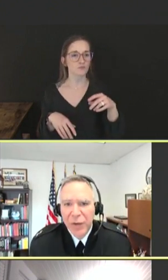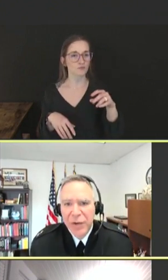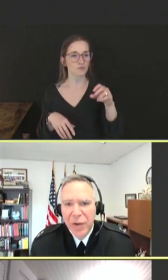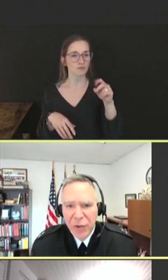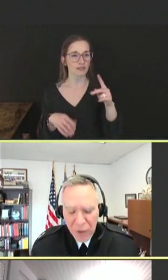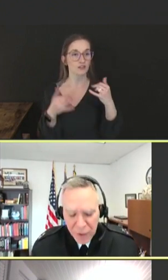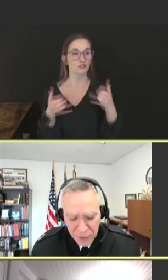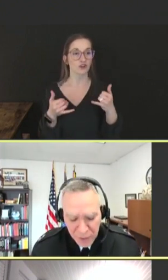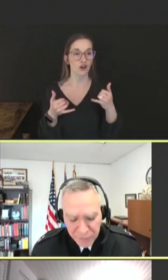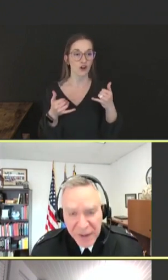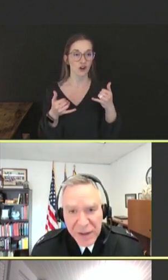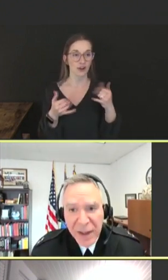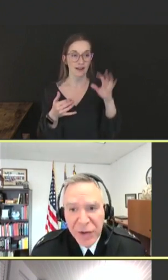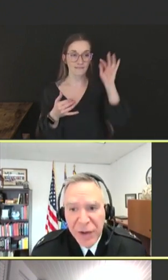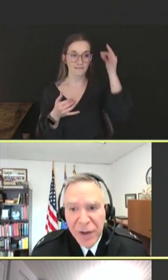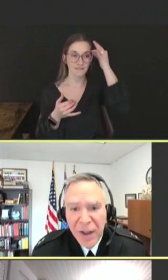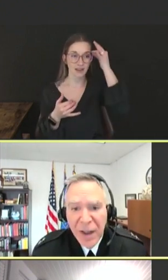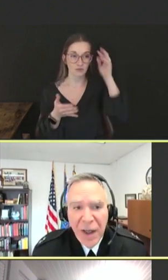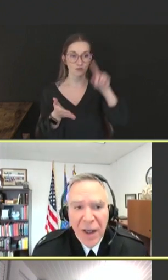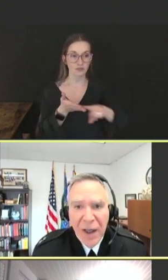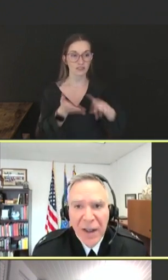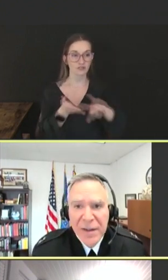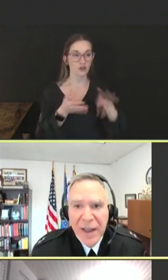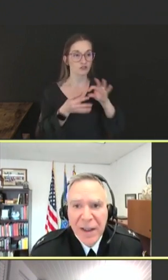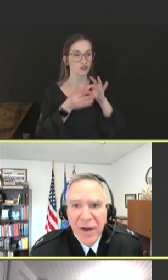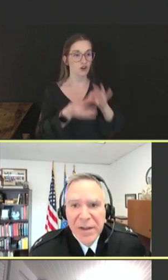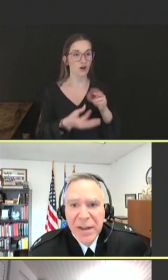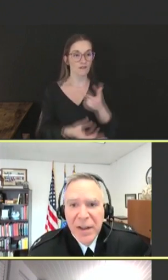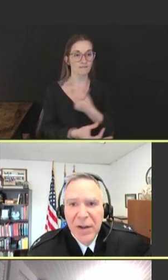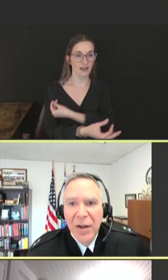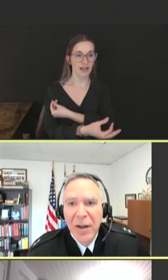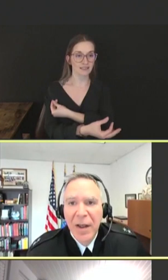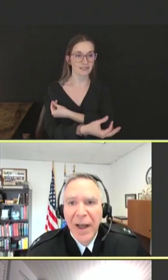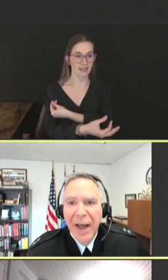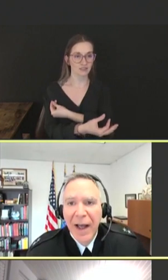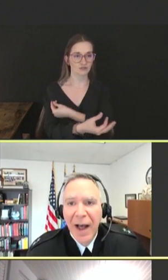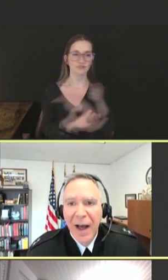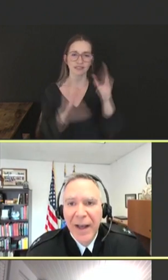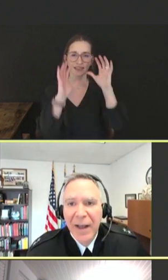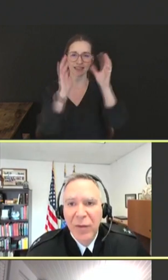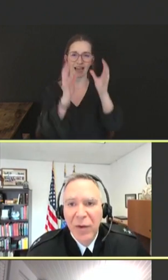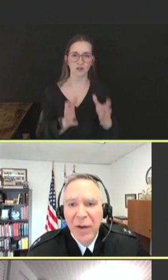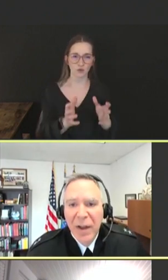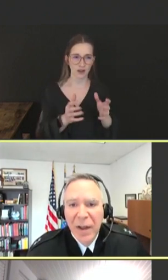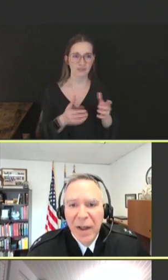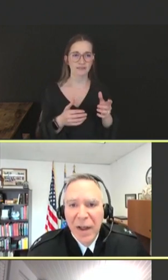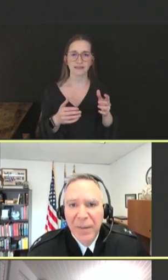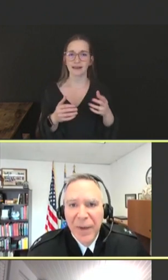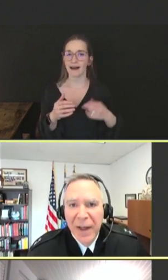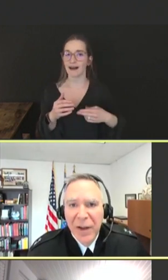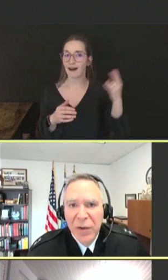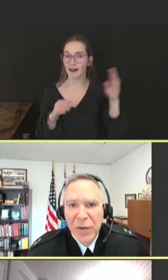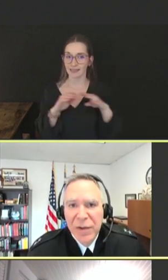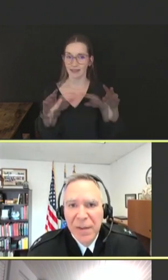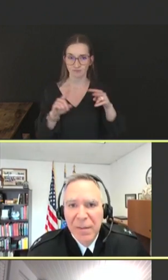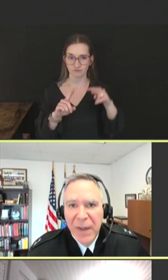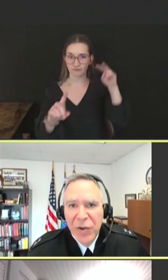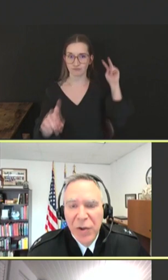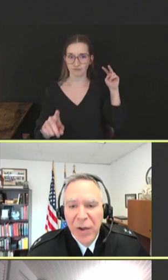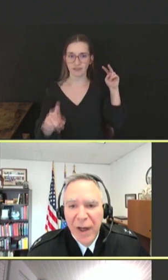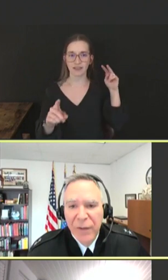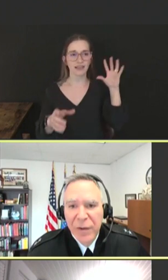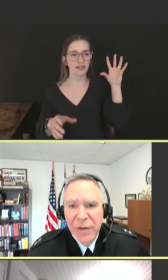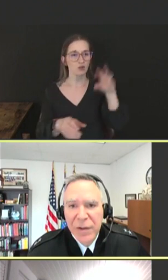research on vaccination is categorized here at a high level that includes some major efforts.